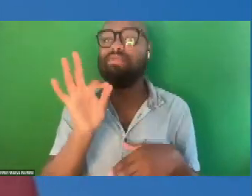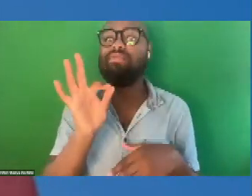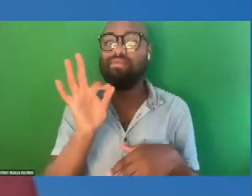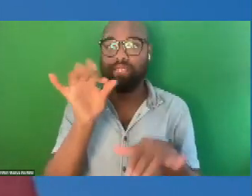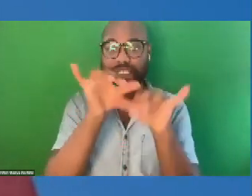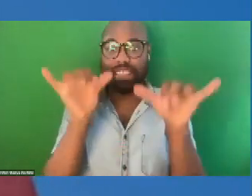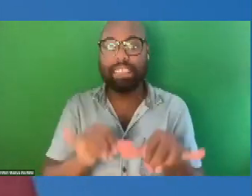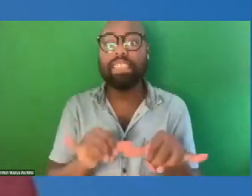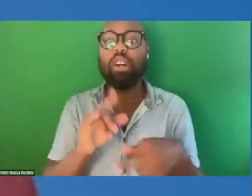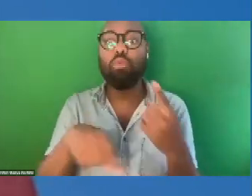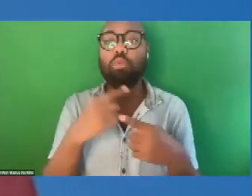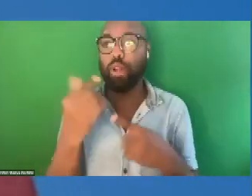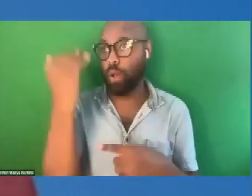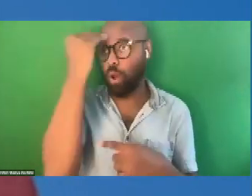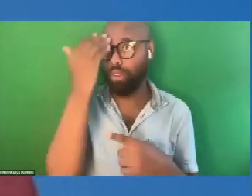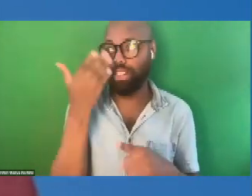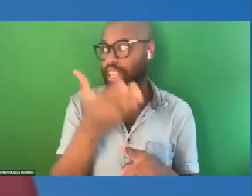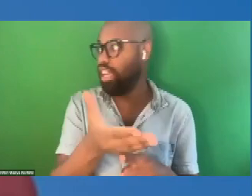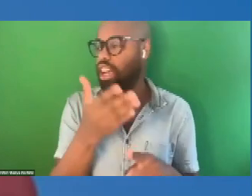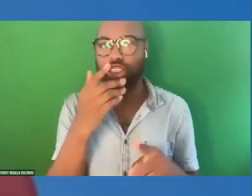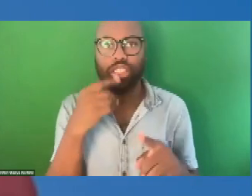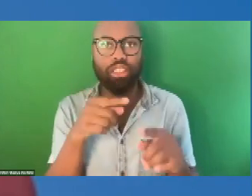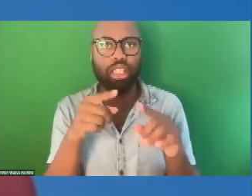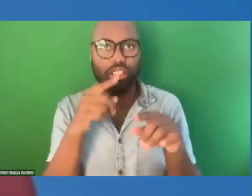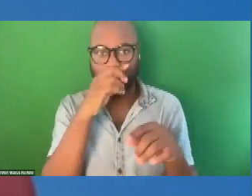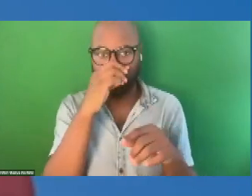understands that it can be months and years